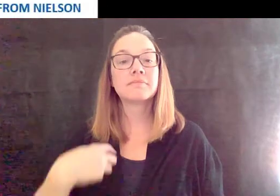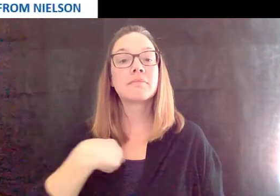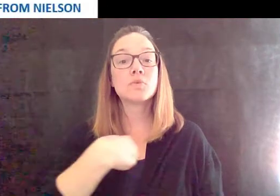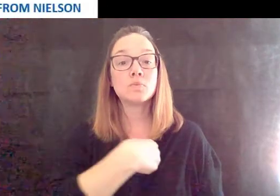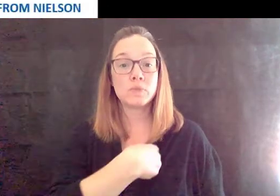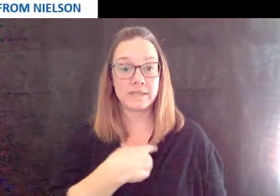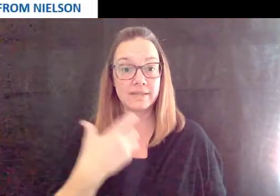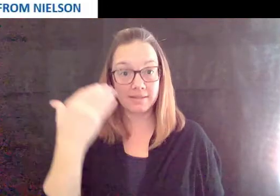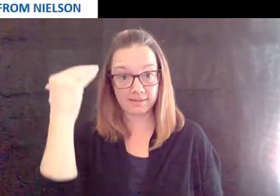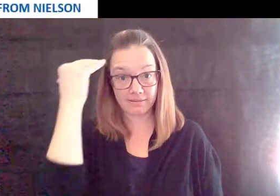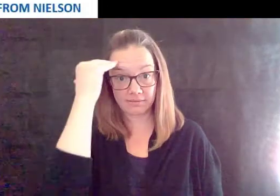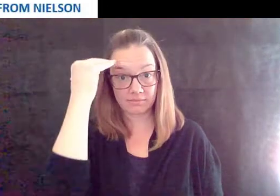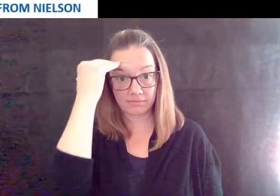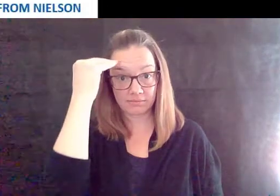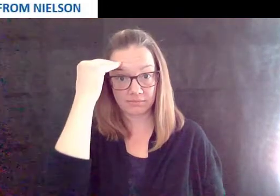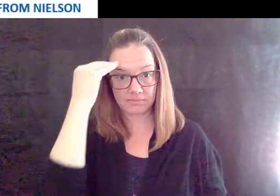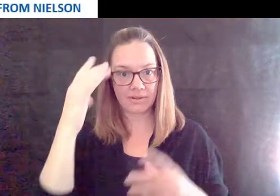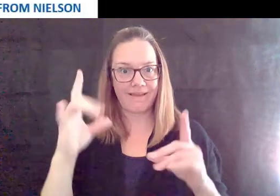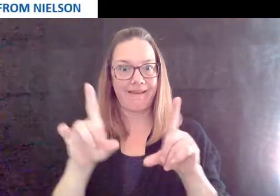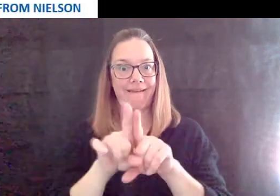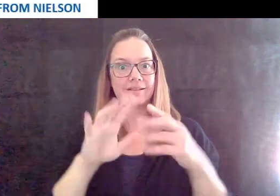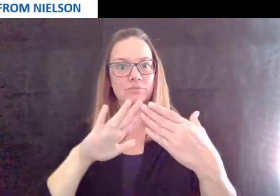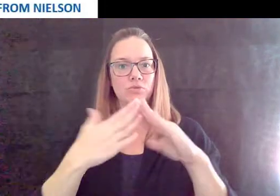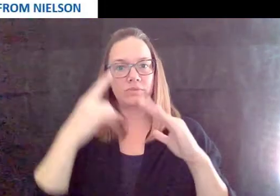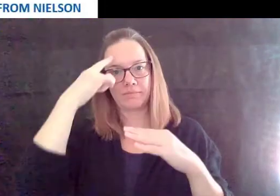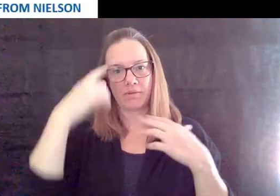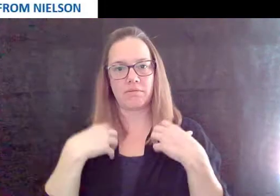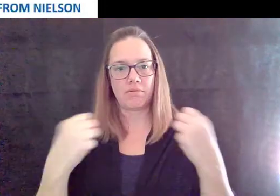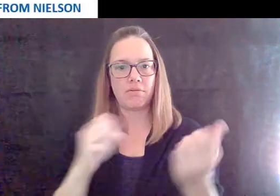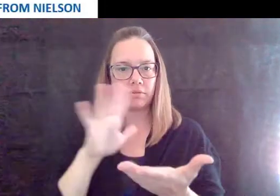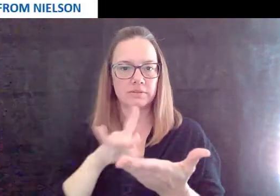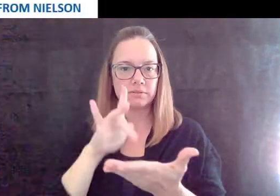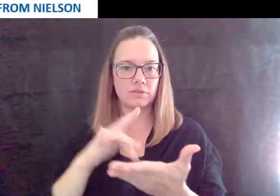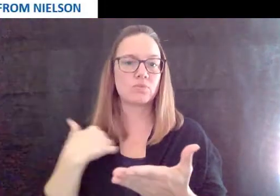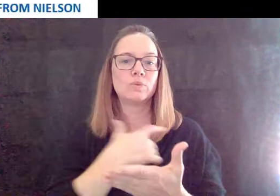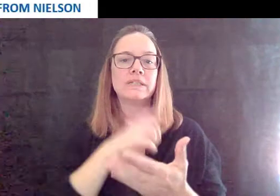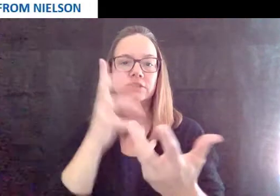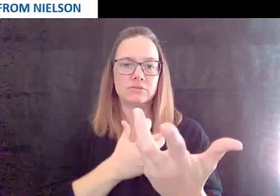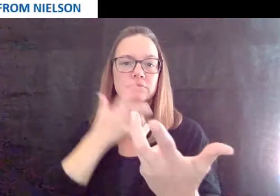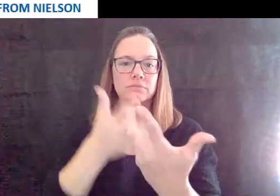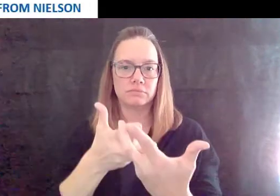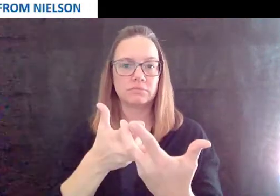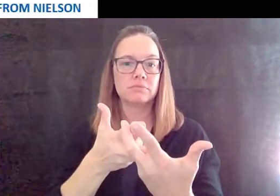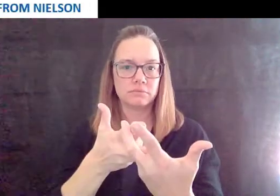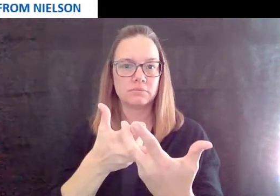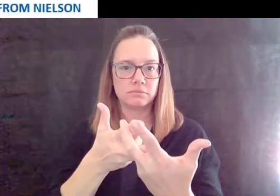So we know as a community mental health center, it's important to meet people where they're at.